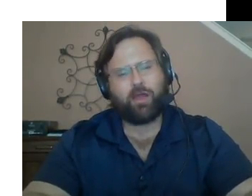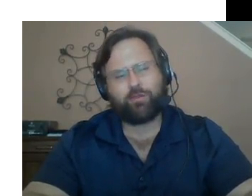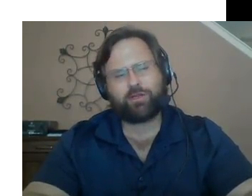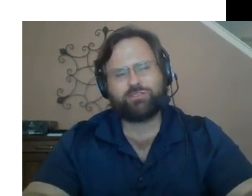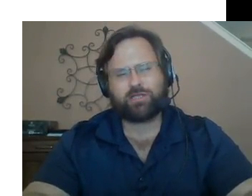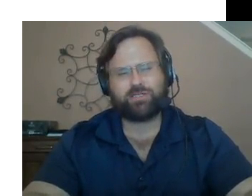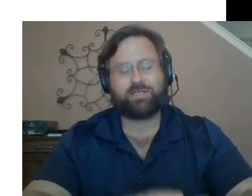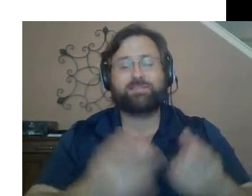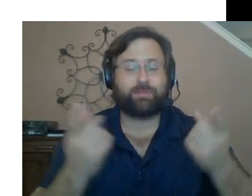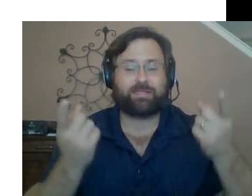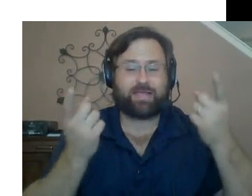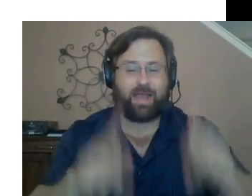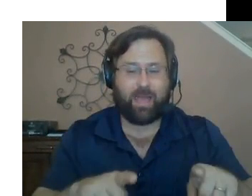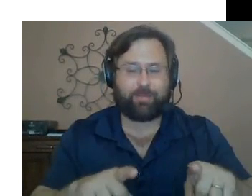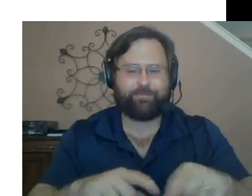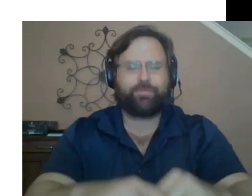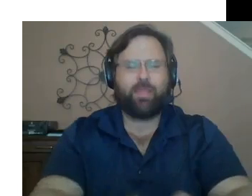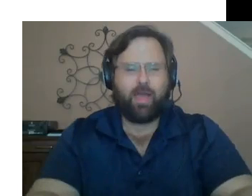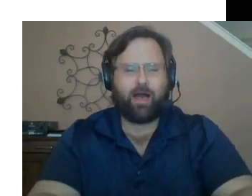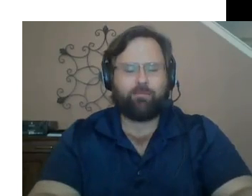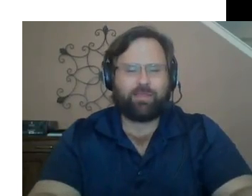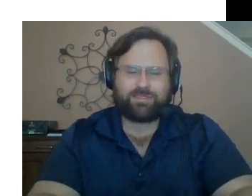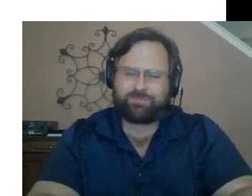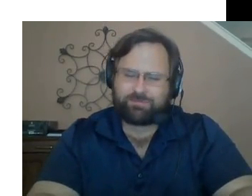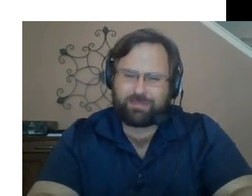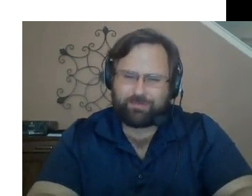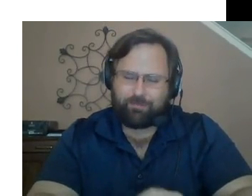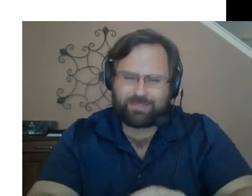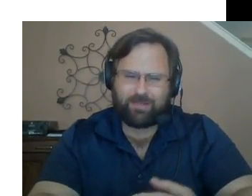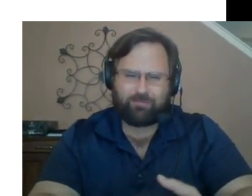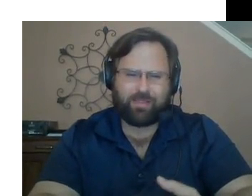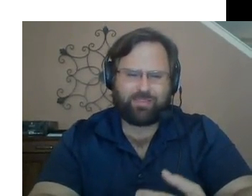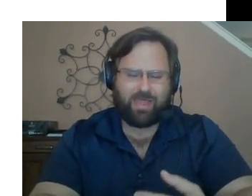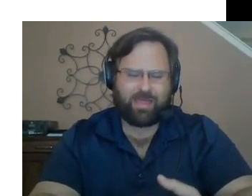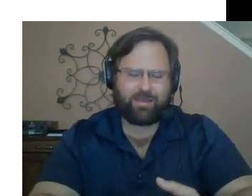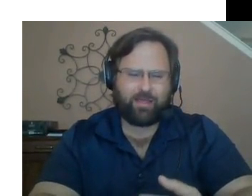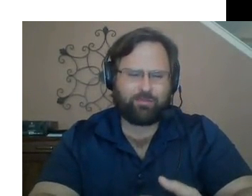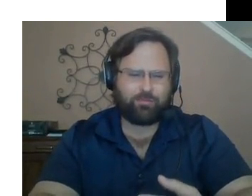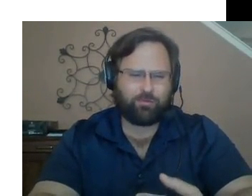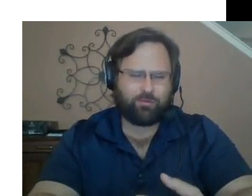another injunction is the sign happen this means something a bit different than the